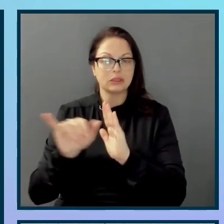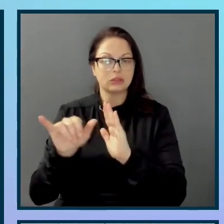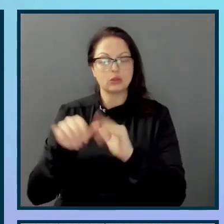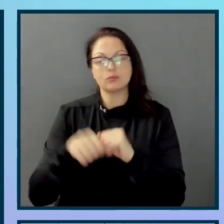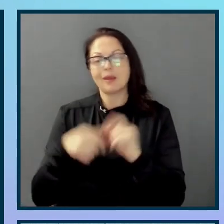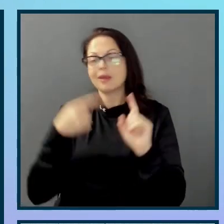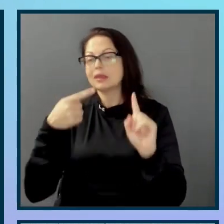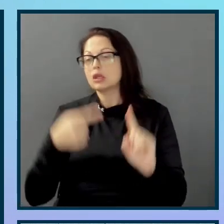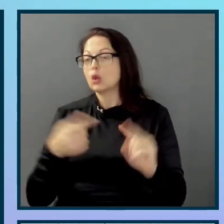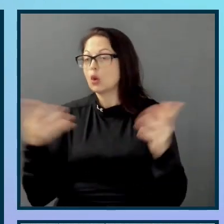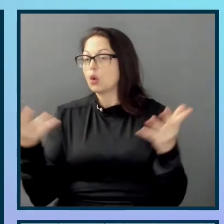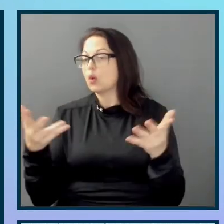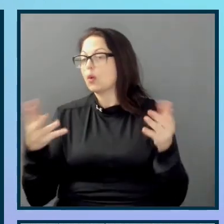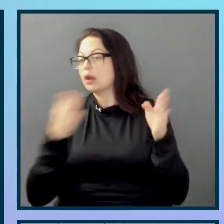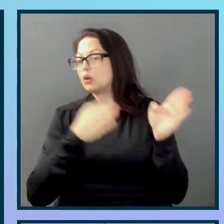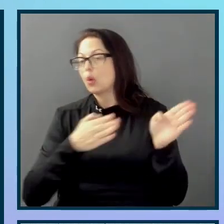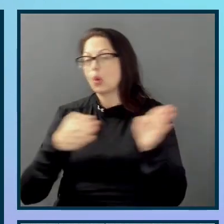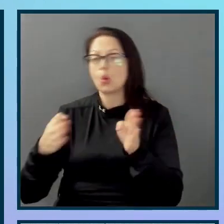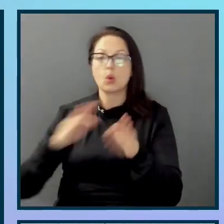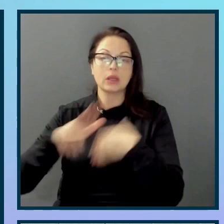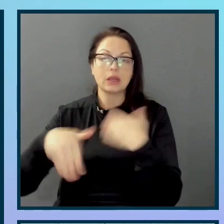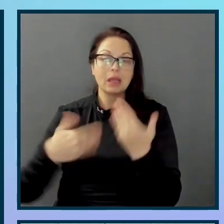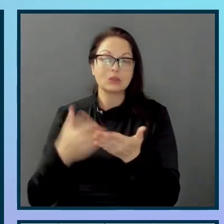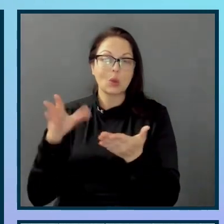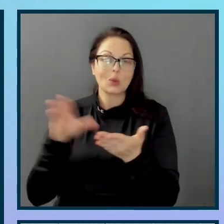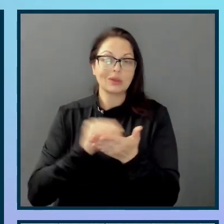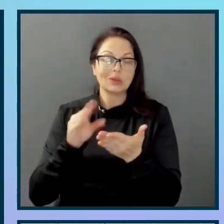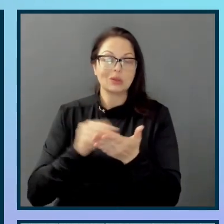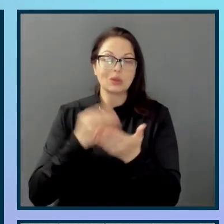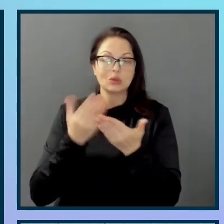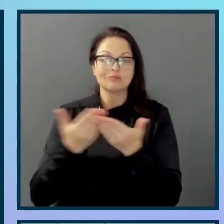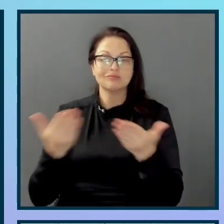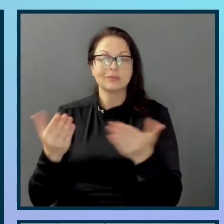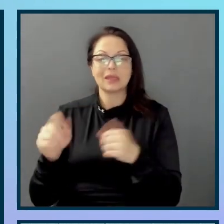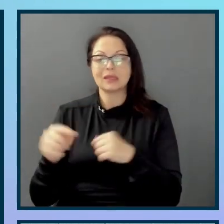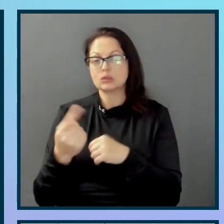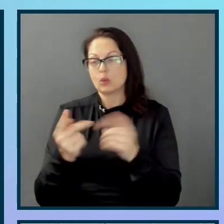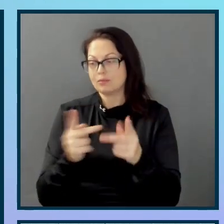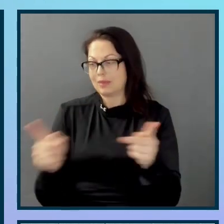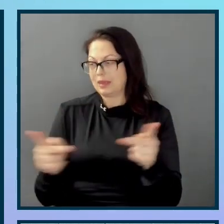all the learning materials and tools in one place. So it's easy for your teams to find and follow.